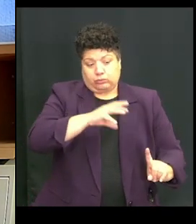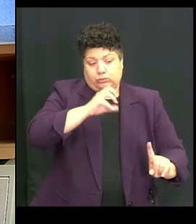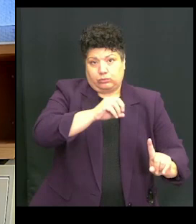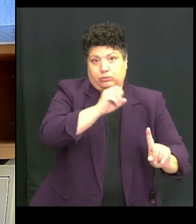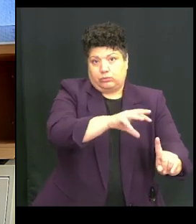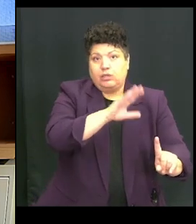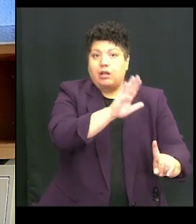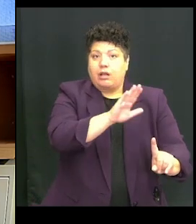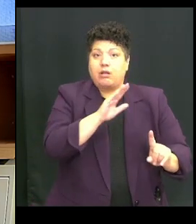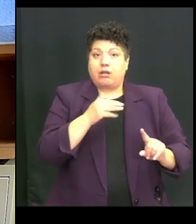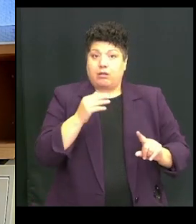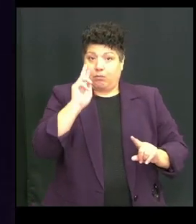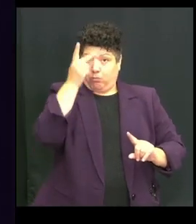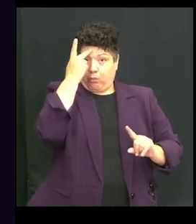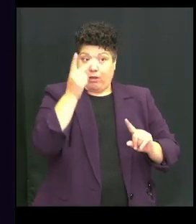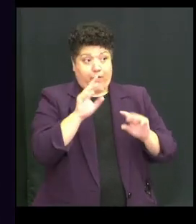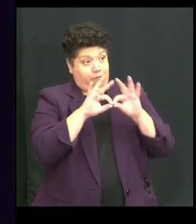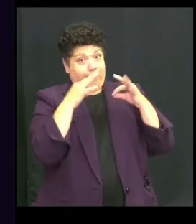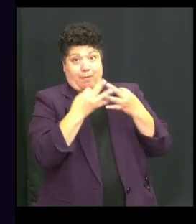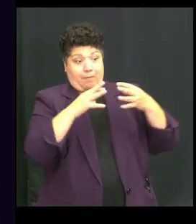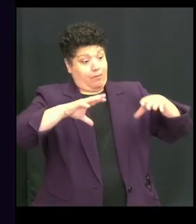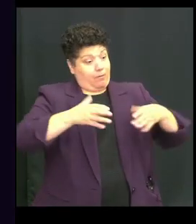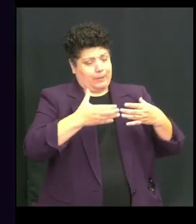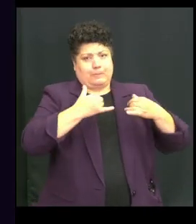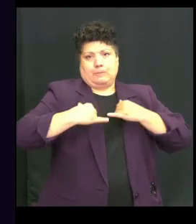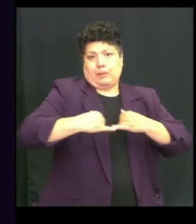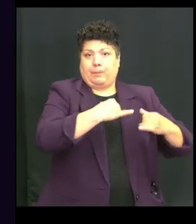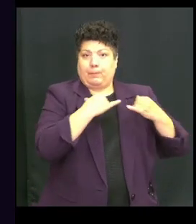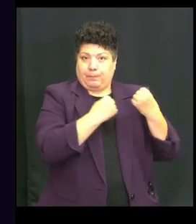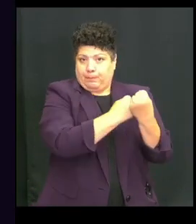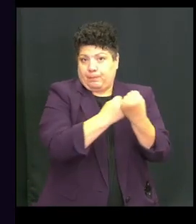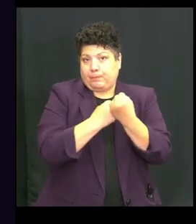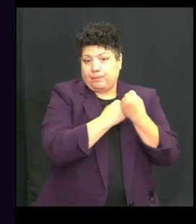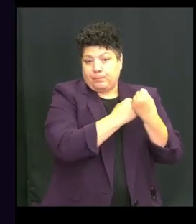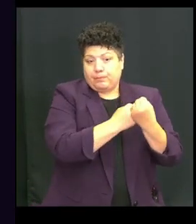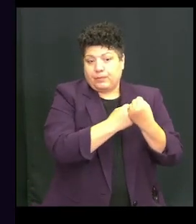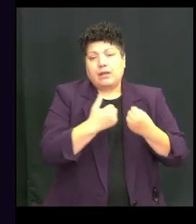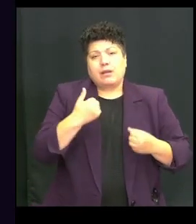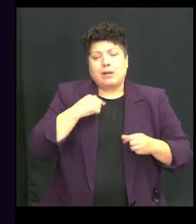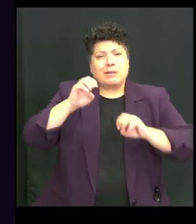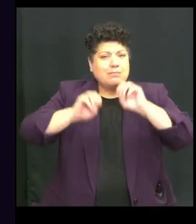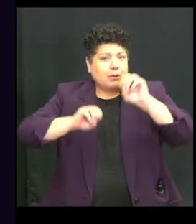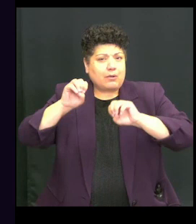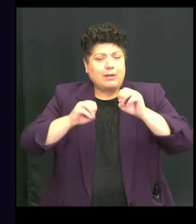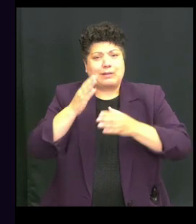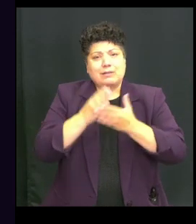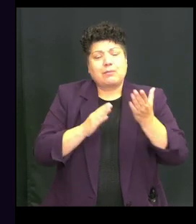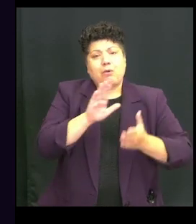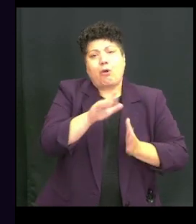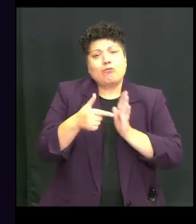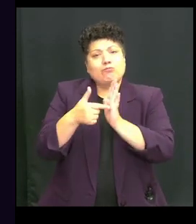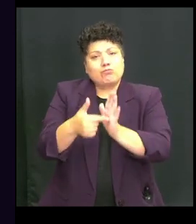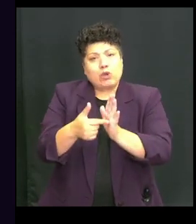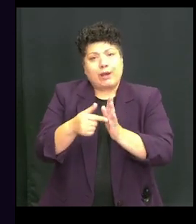I conducted an experiment where I gave respondents a series of dating profiles of hypothetical individuals.